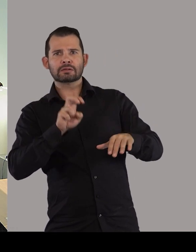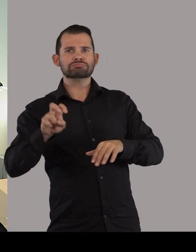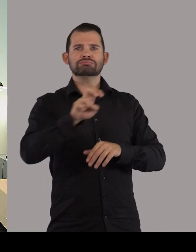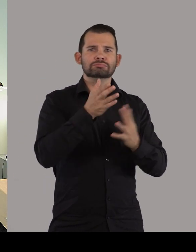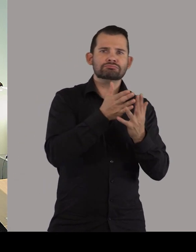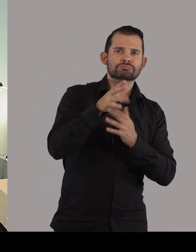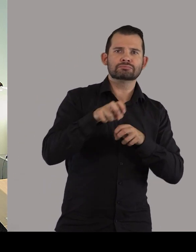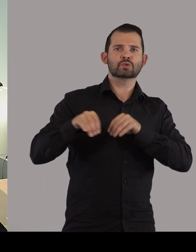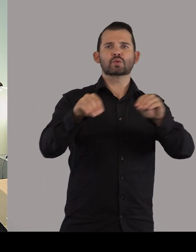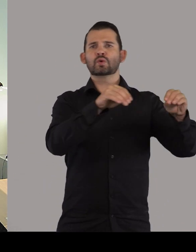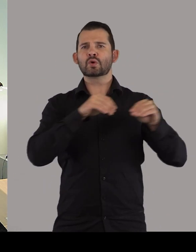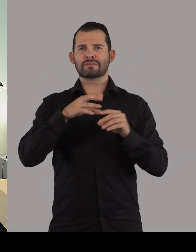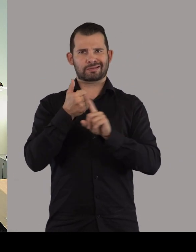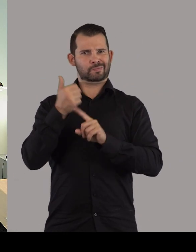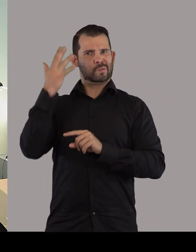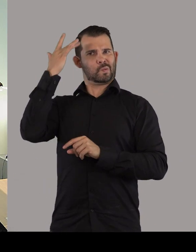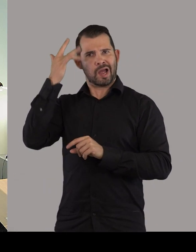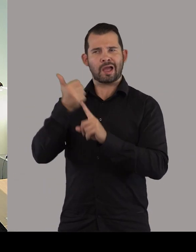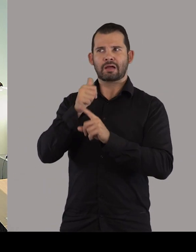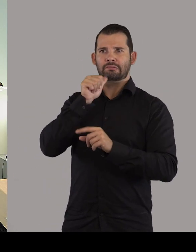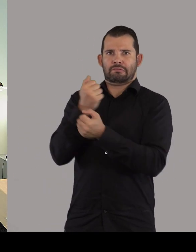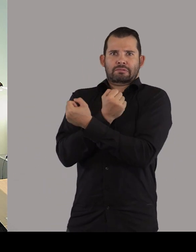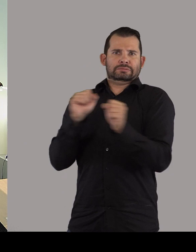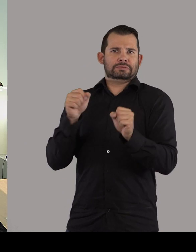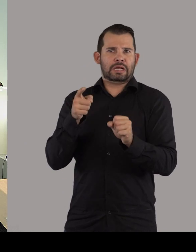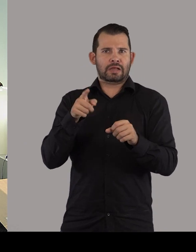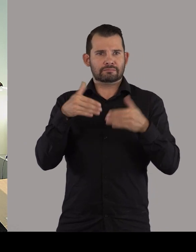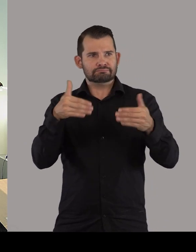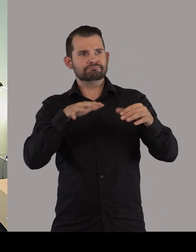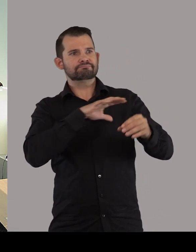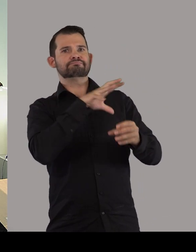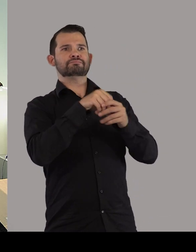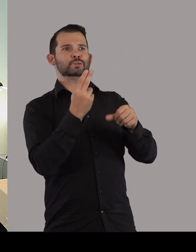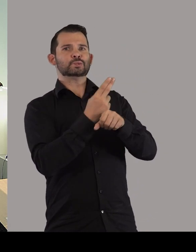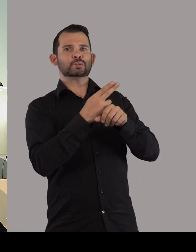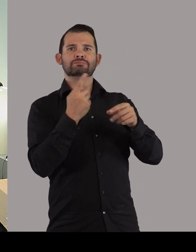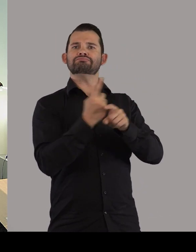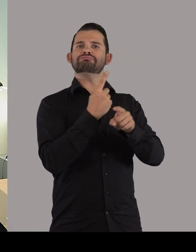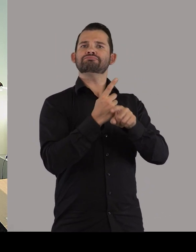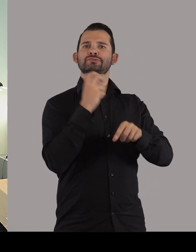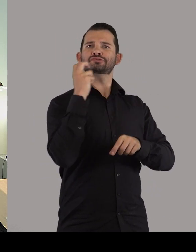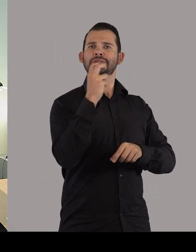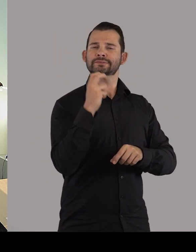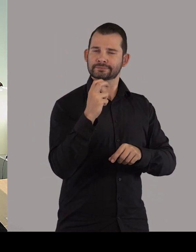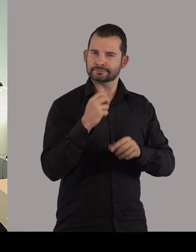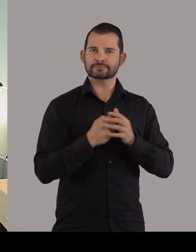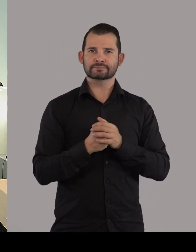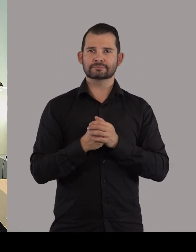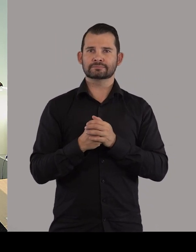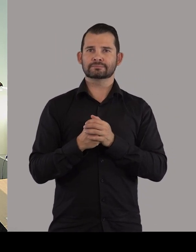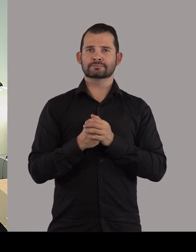and why it is unsafe for you to take conventional transit. In addition, your doctor should outline